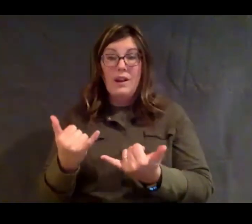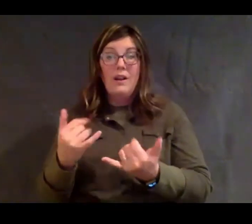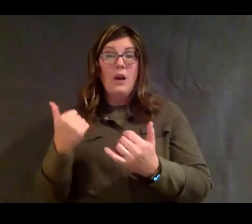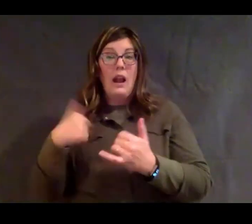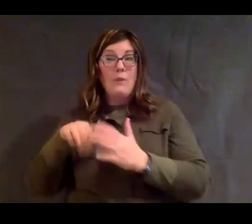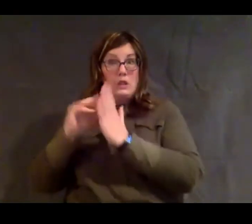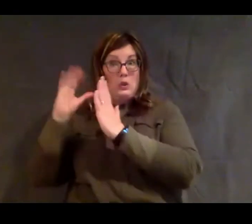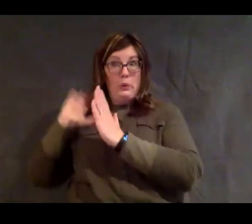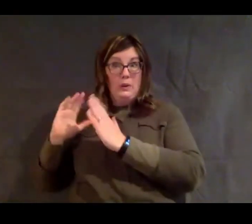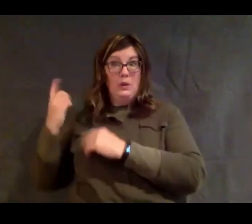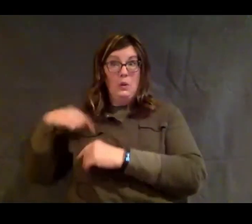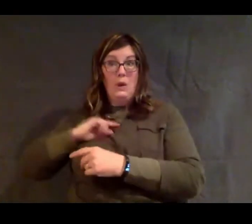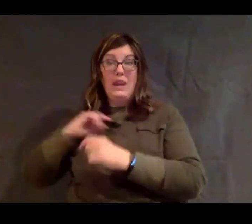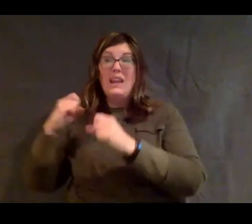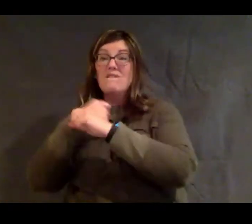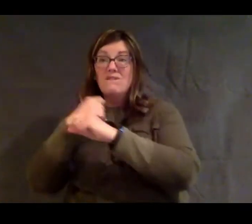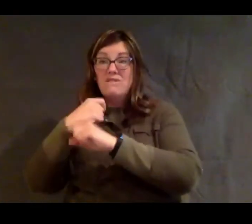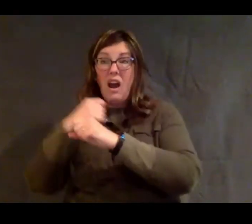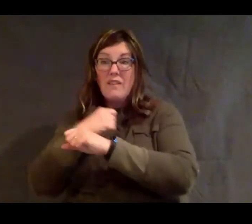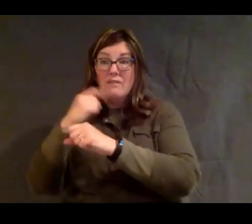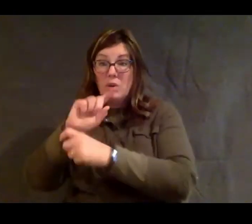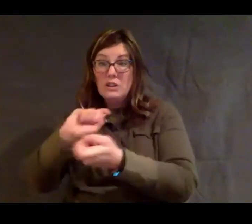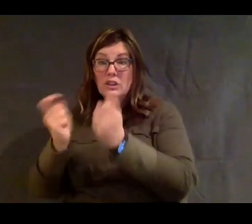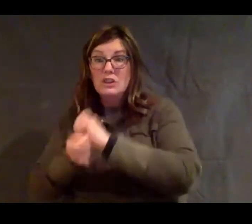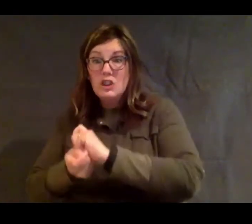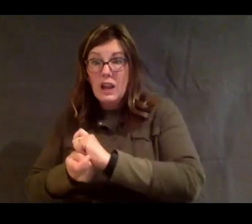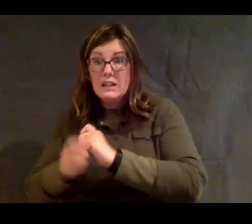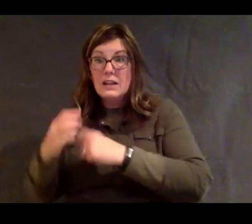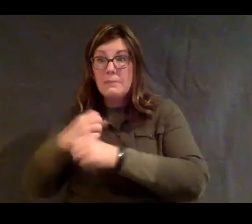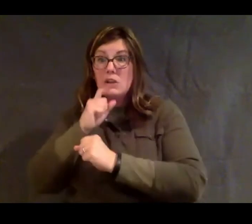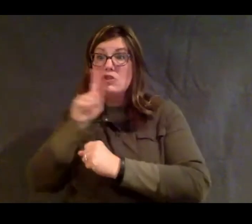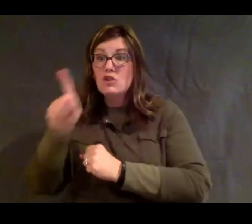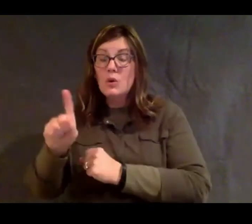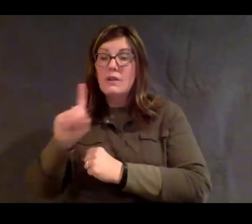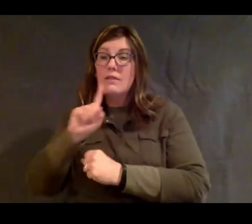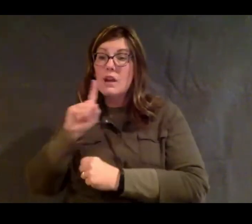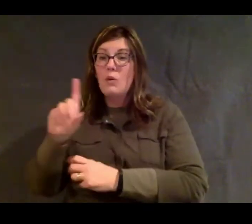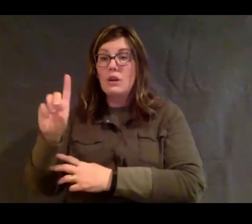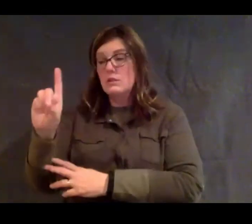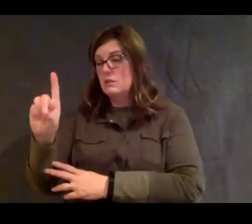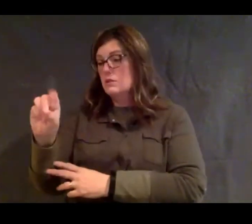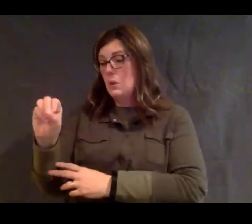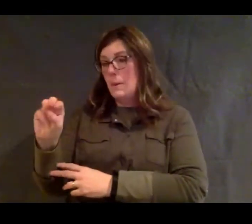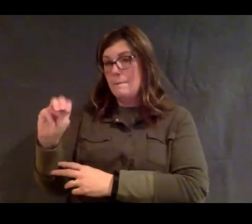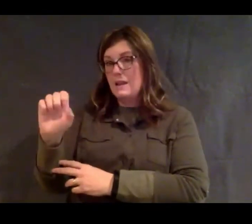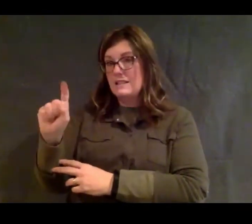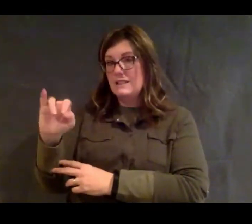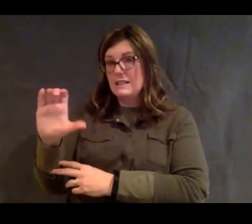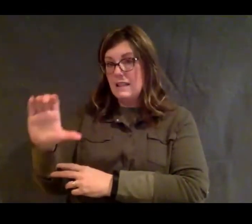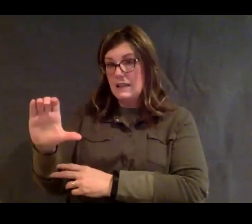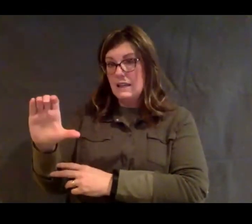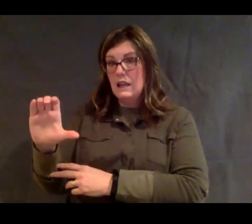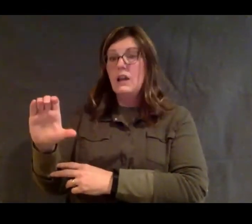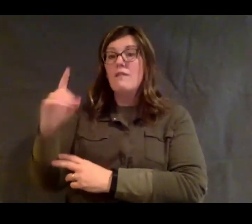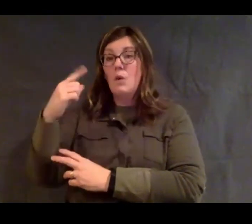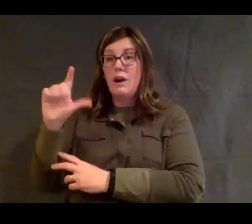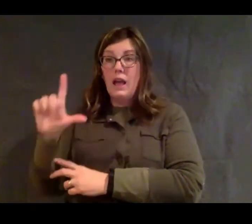for things like um making sure that there were domestic partners for lgbtq couples and guess what